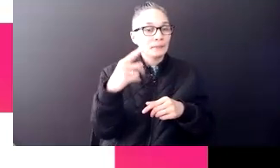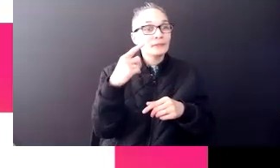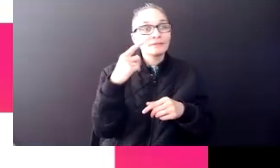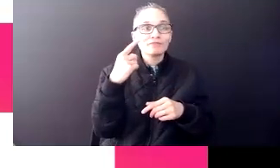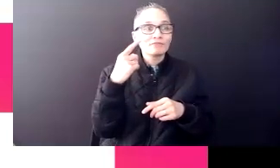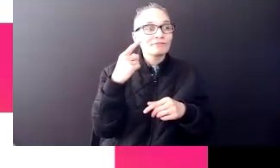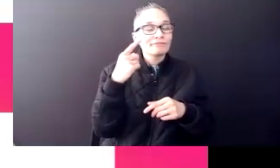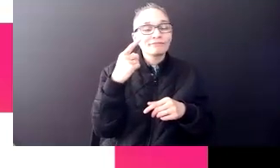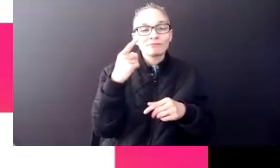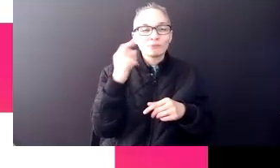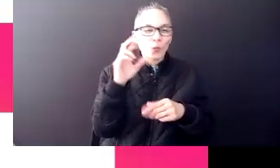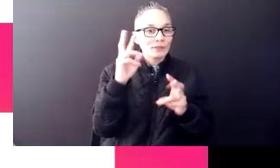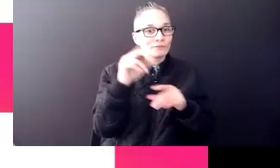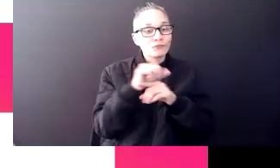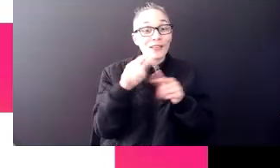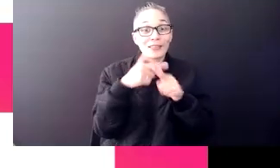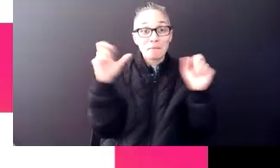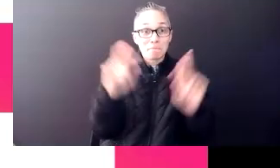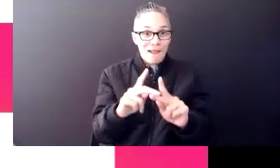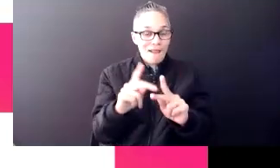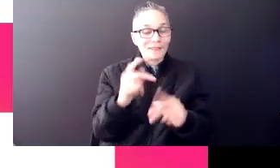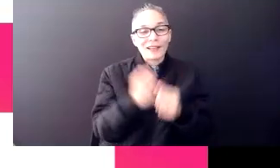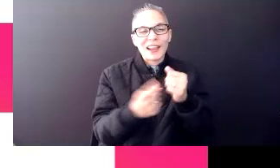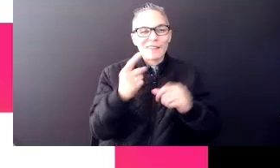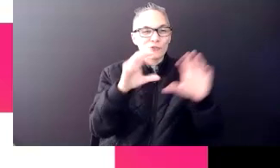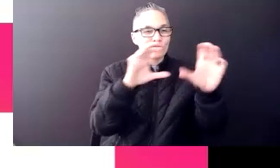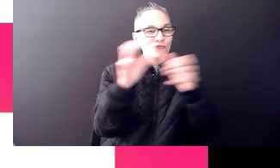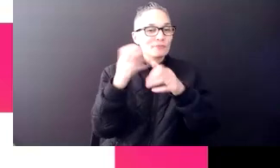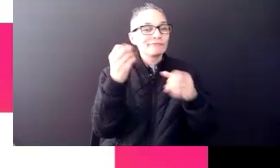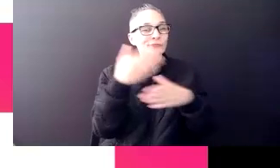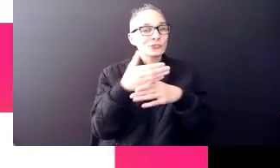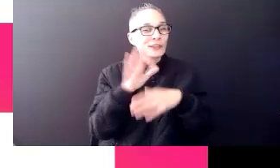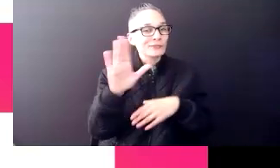And so once we return to the main room, then each group will share their tip then.